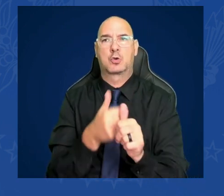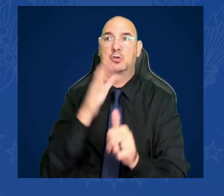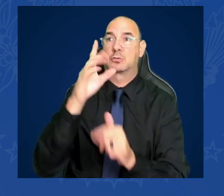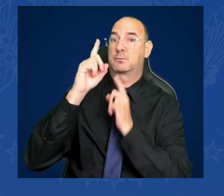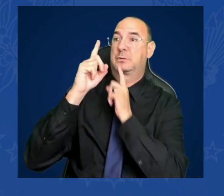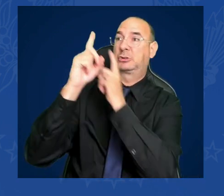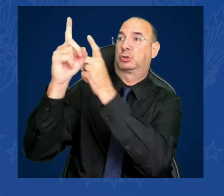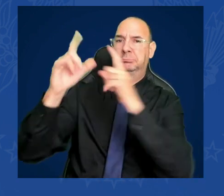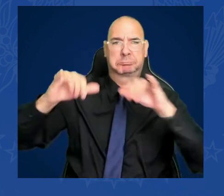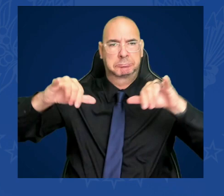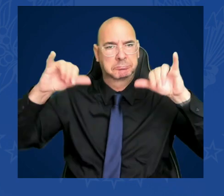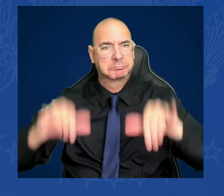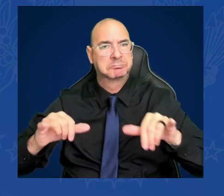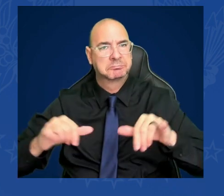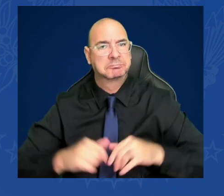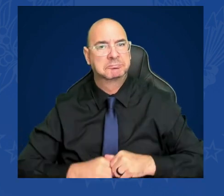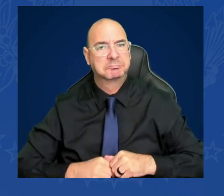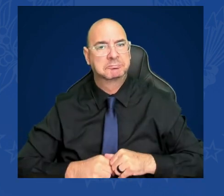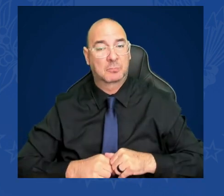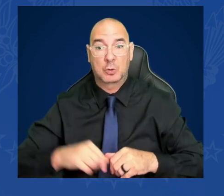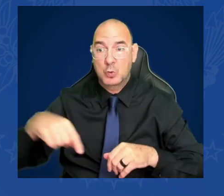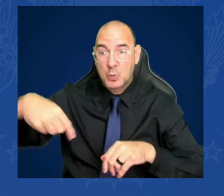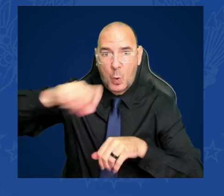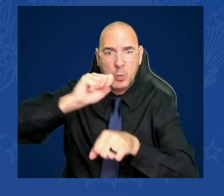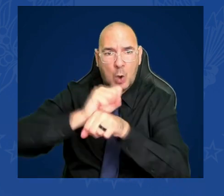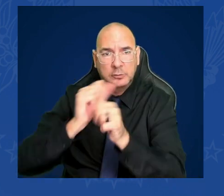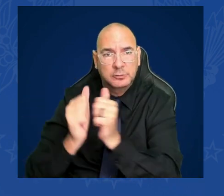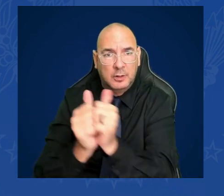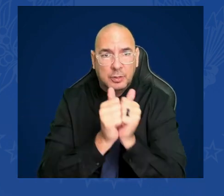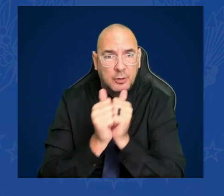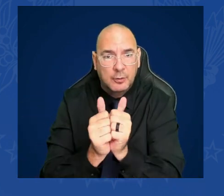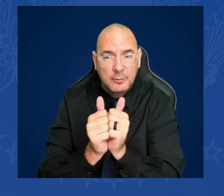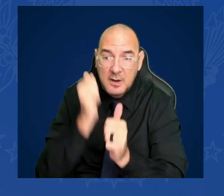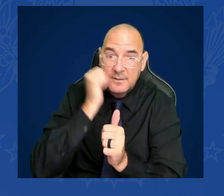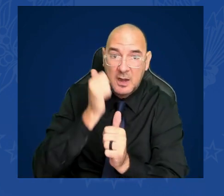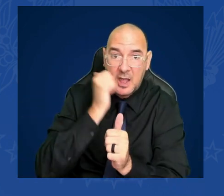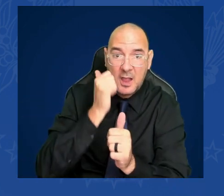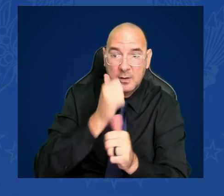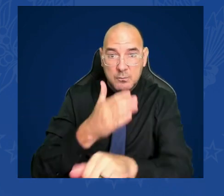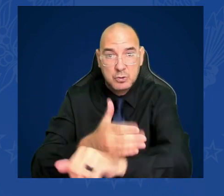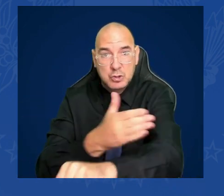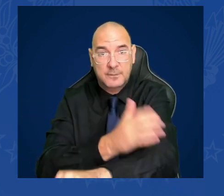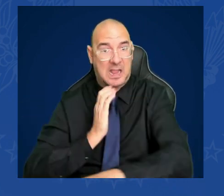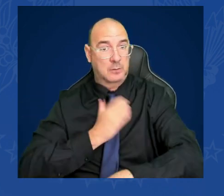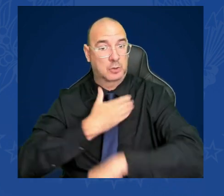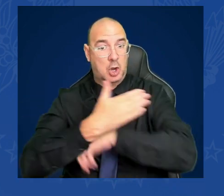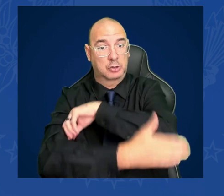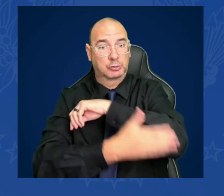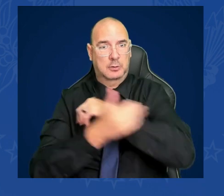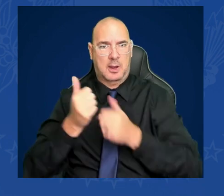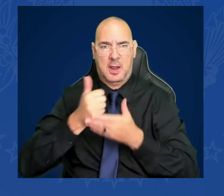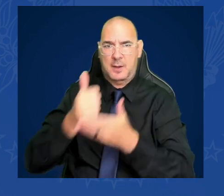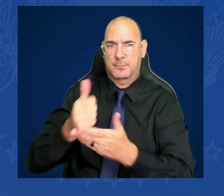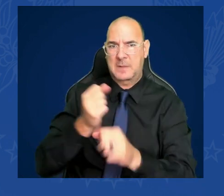And your work every day is going to help ensure the safety, security, and prosperity of the American people.